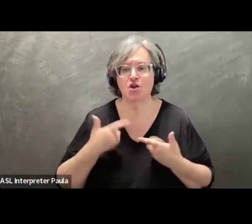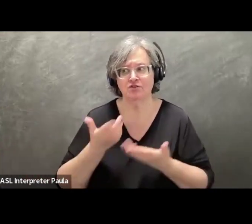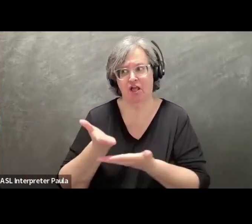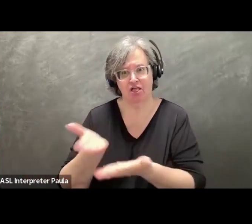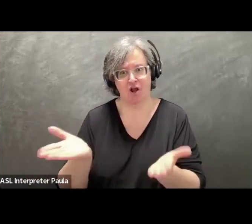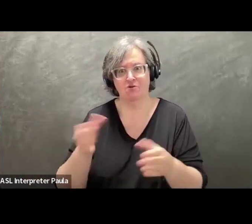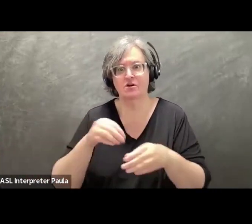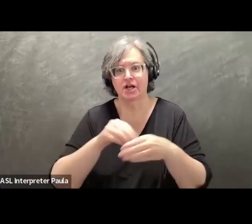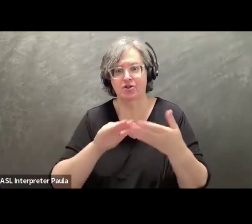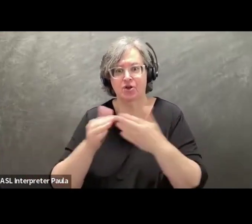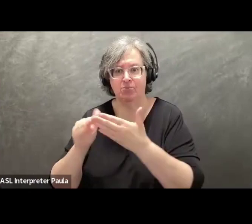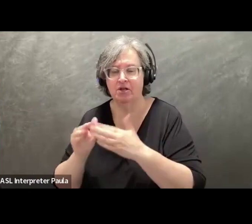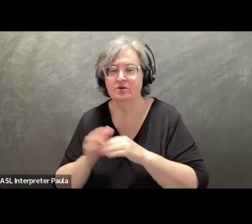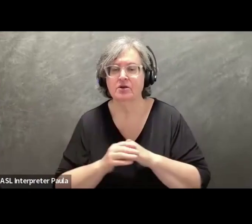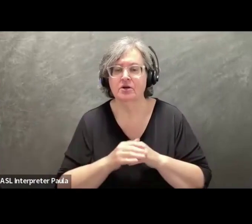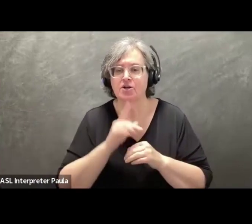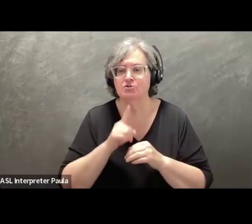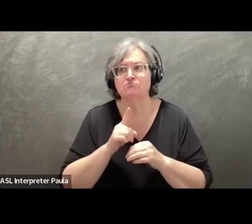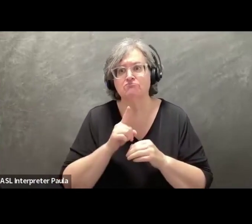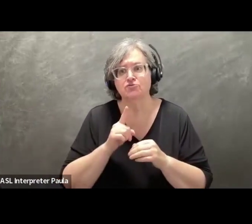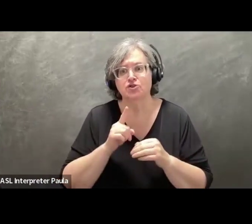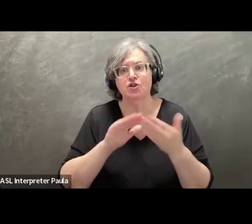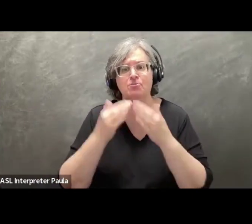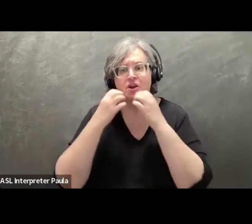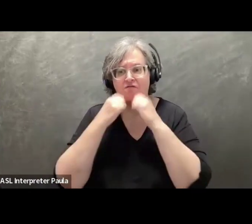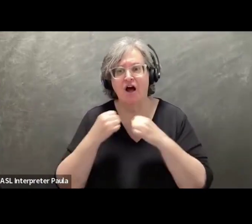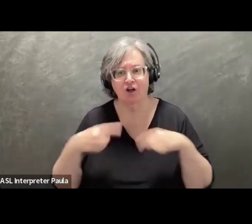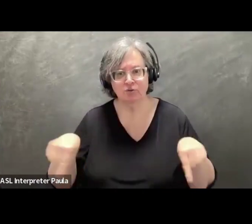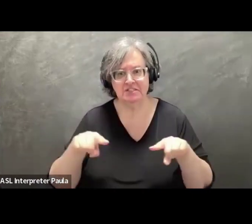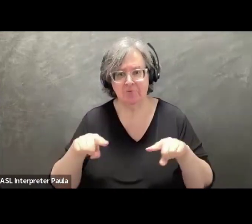where they're valued members of their community, as was